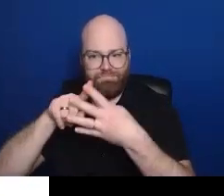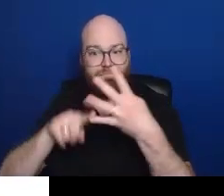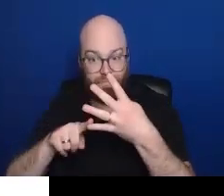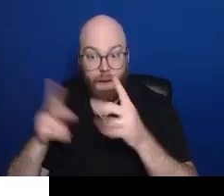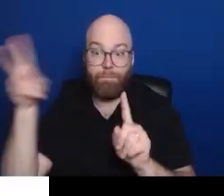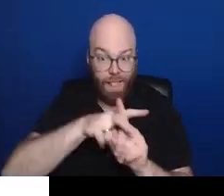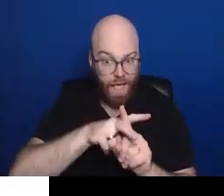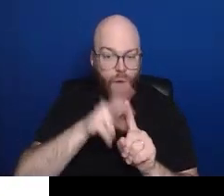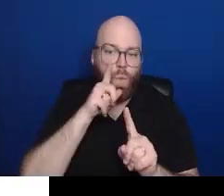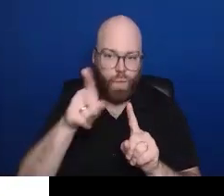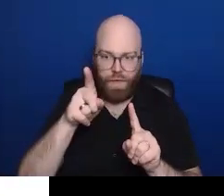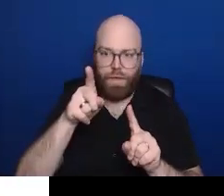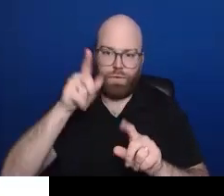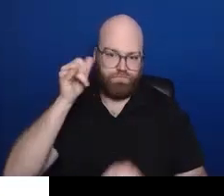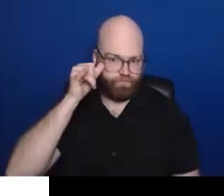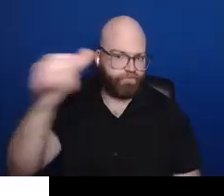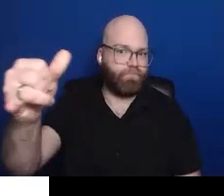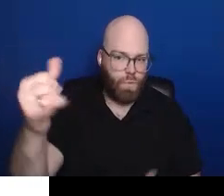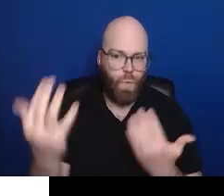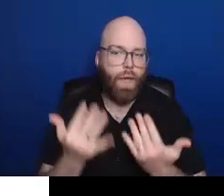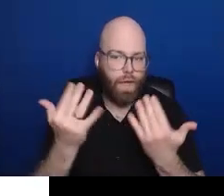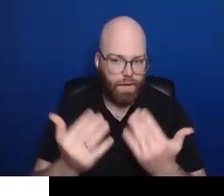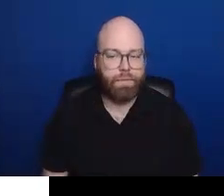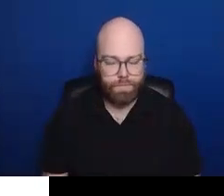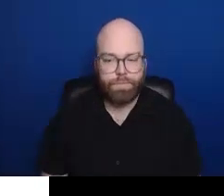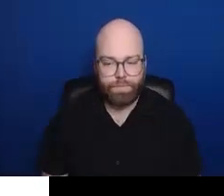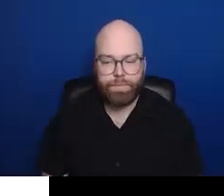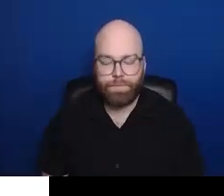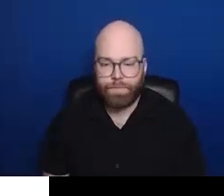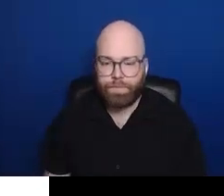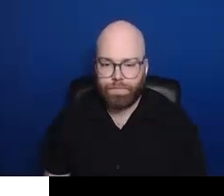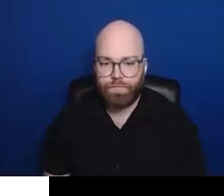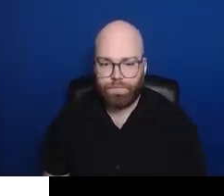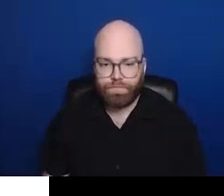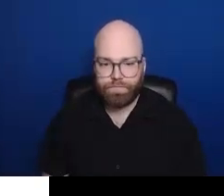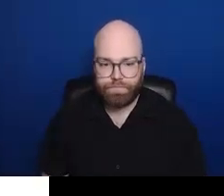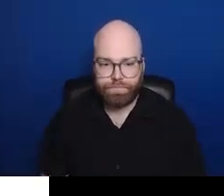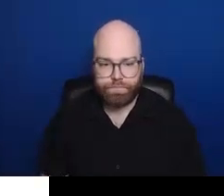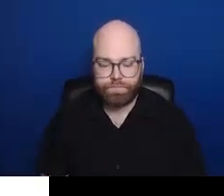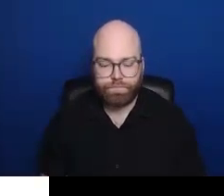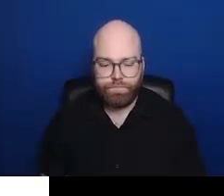to clients when, you know,. now they're only going to be looking for,